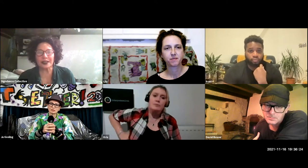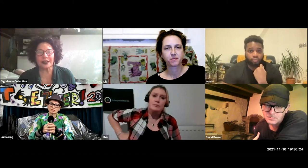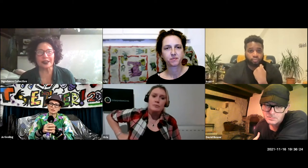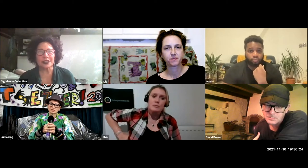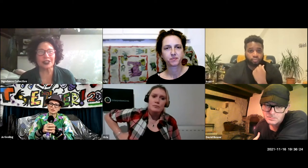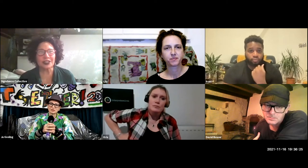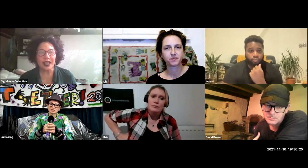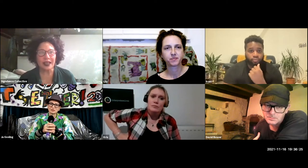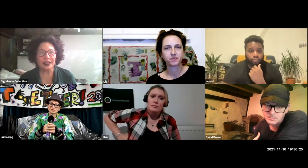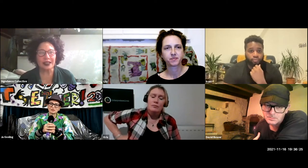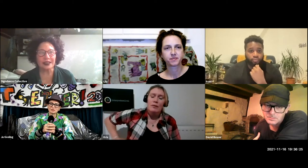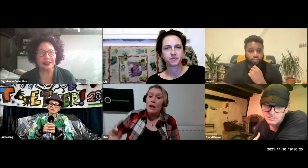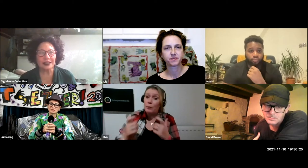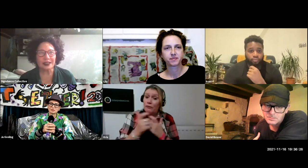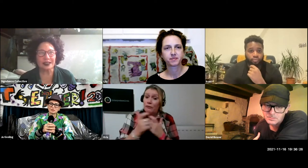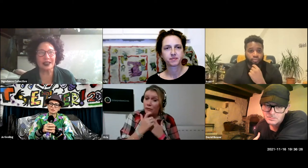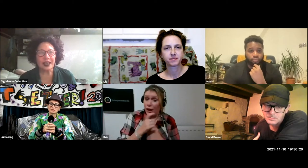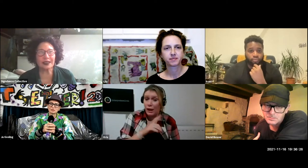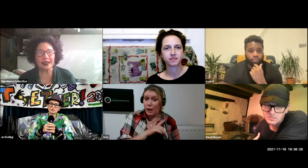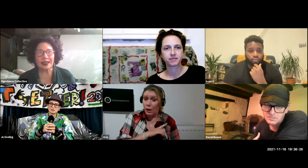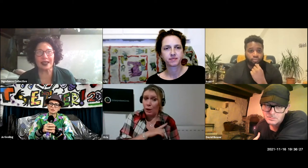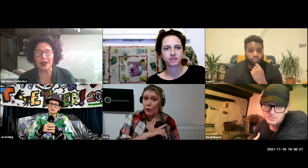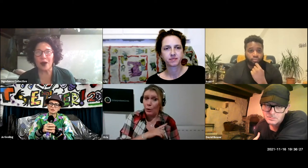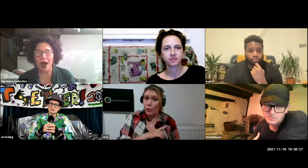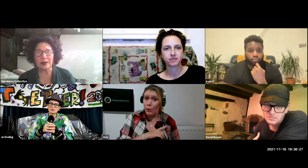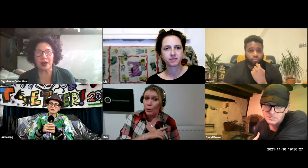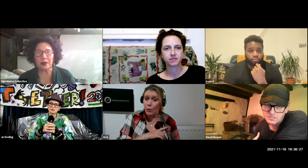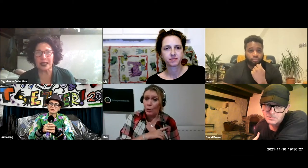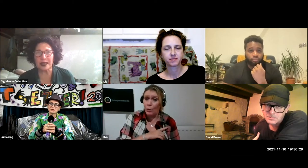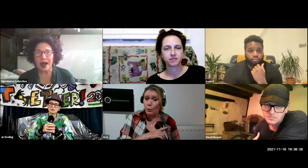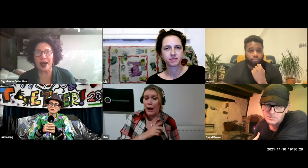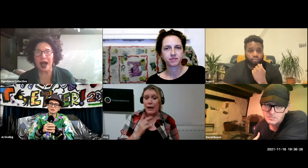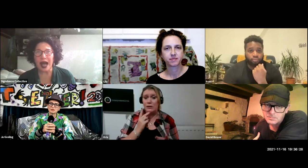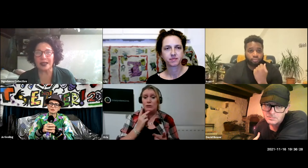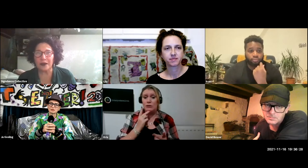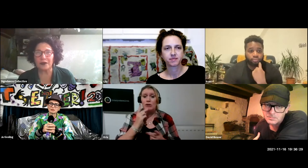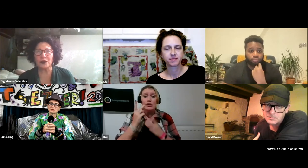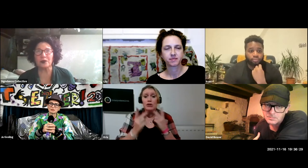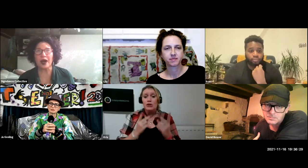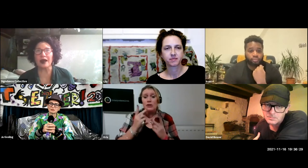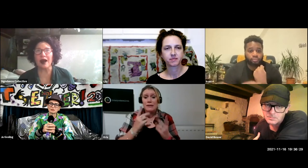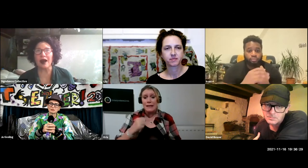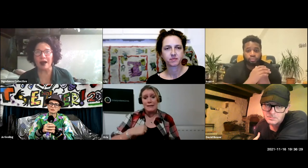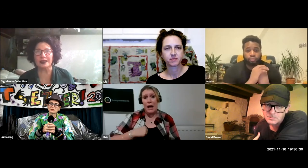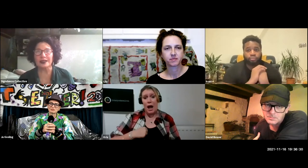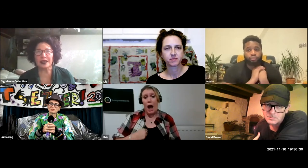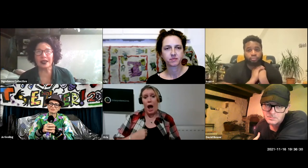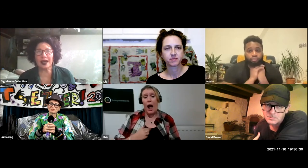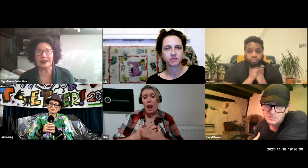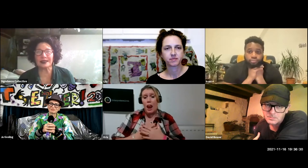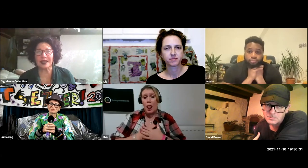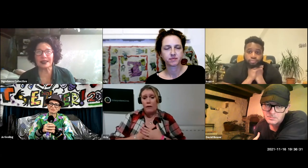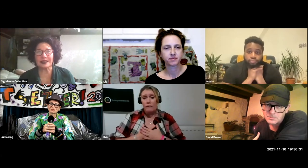more cats bouncing around, if the camera shakes as usual they have leapt straight on us. I loved your - I know it is part of the choreography, I found your movement